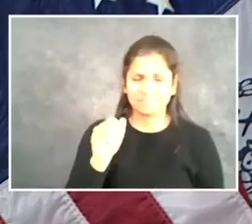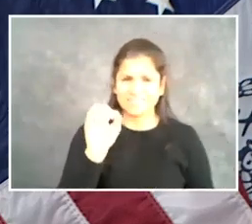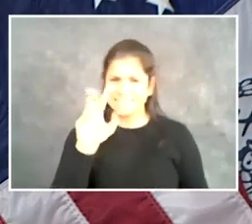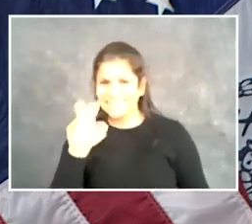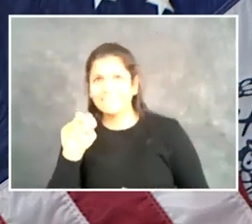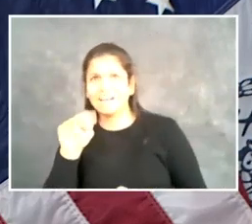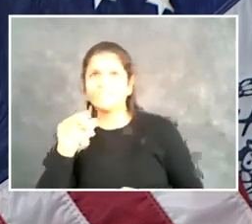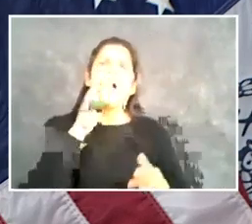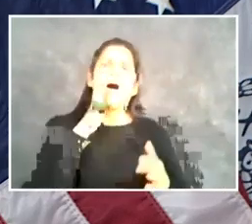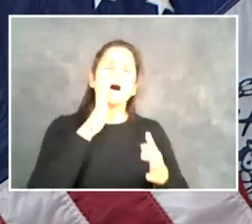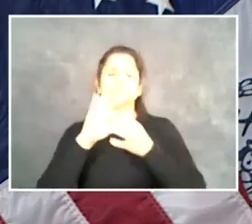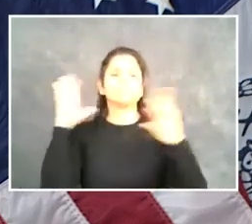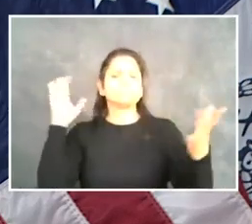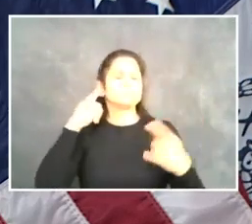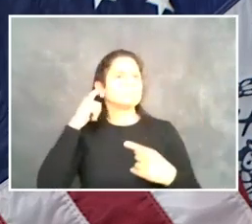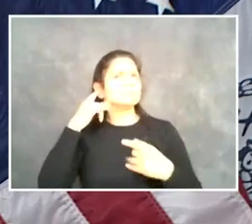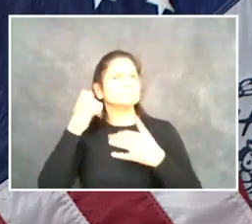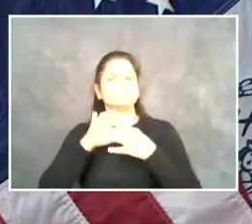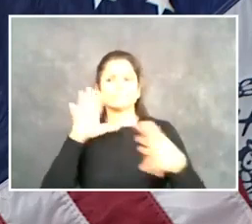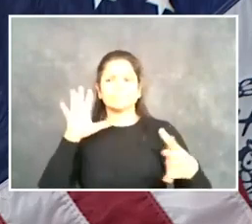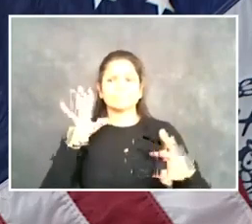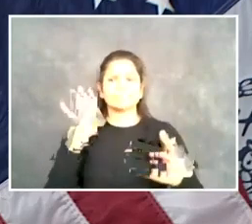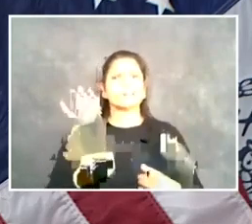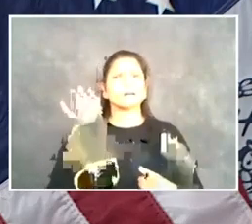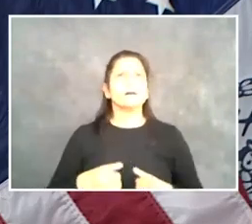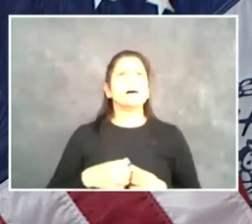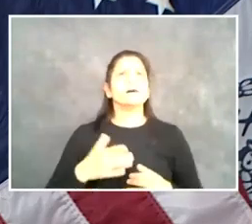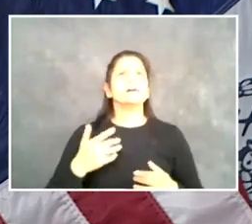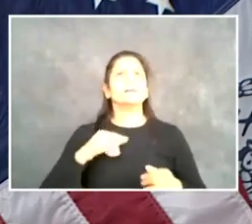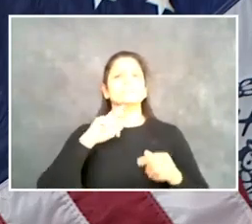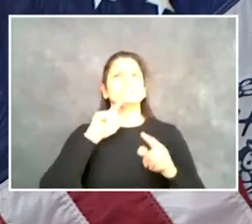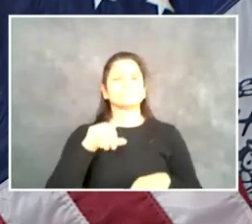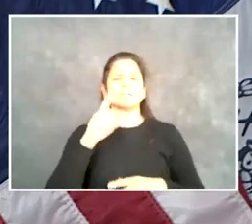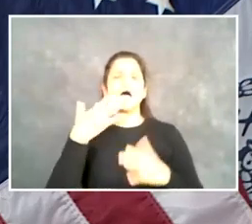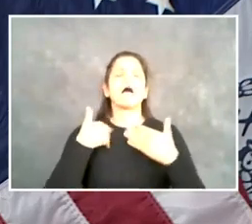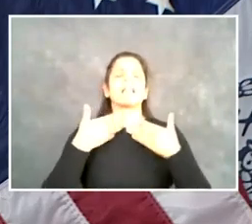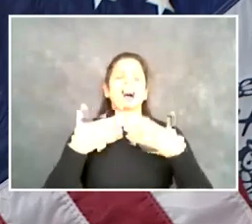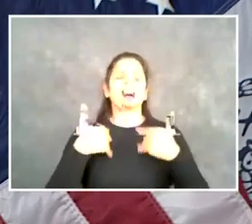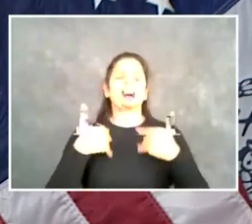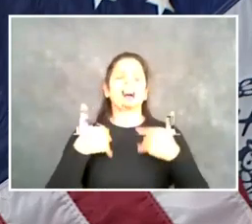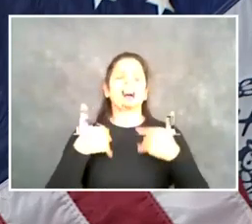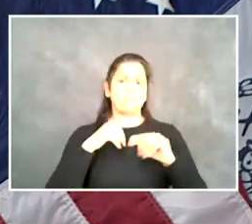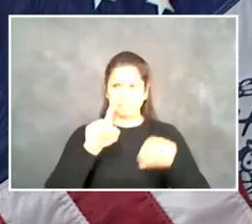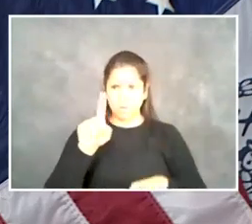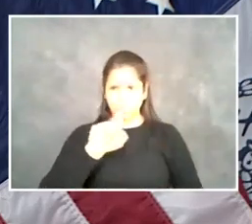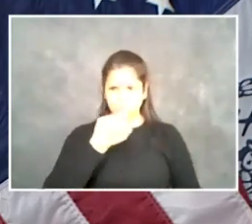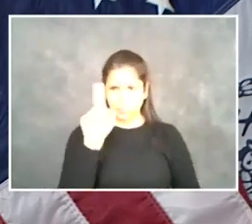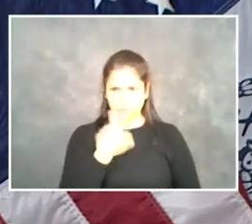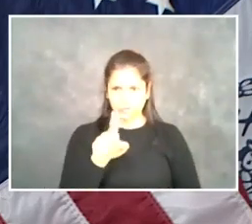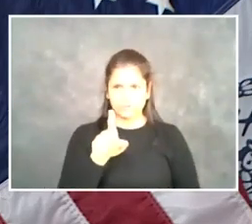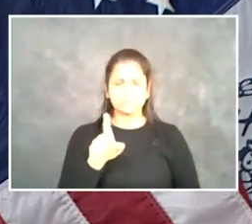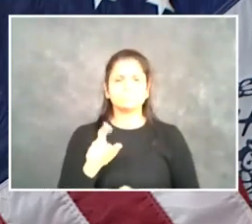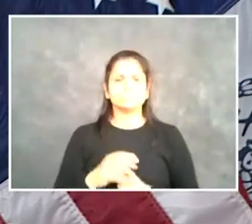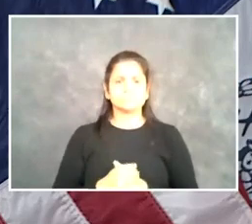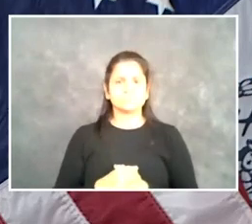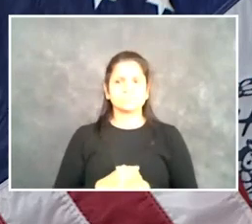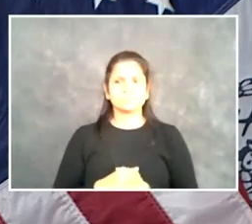WELL, WE GOT PART ONE, I GUESS. IF WE CAN GET HIM BACK, WE CAN DO THE SECOND PART.